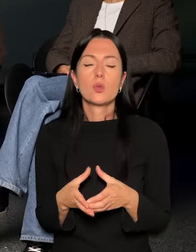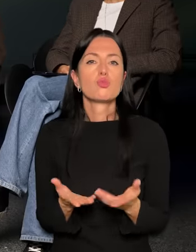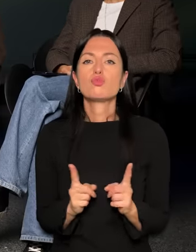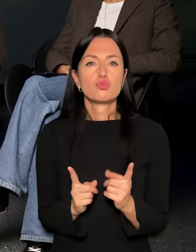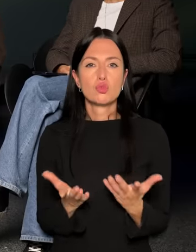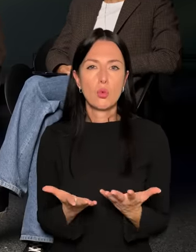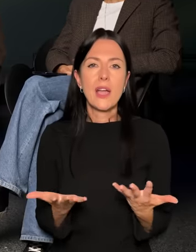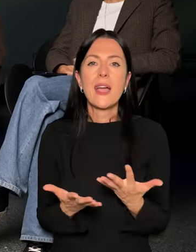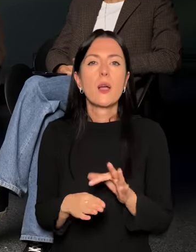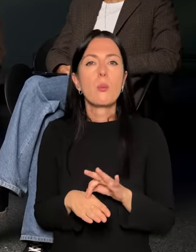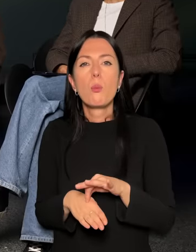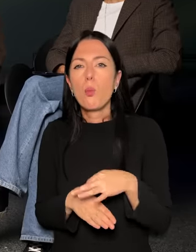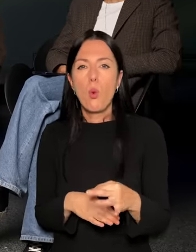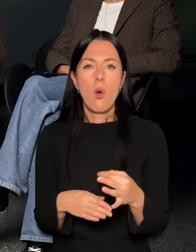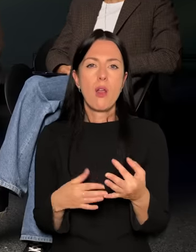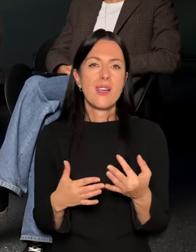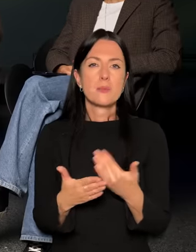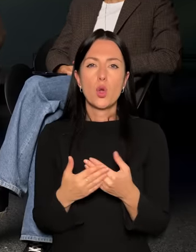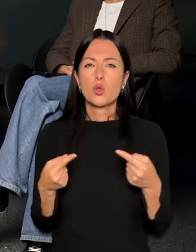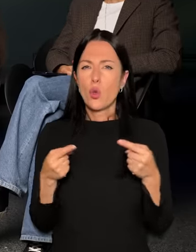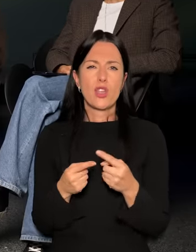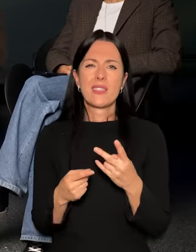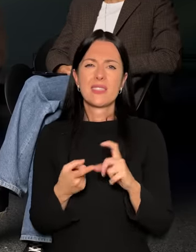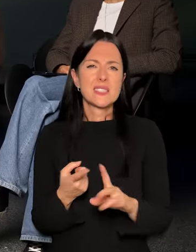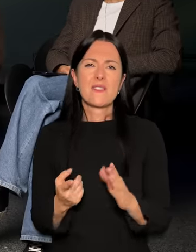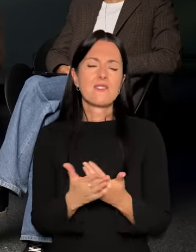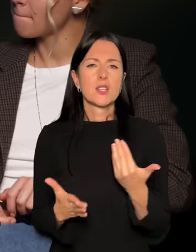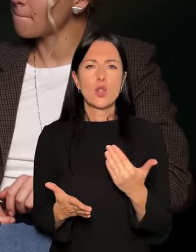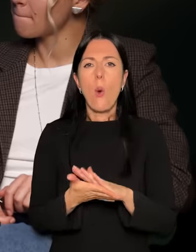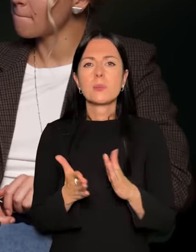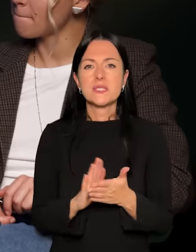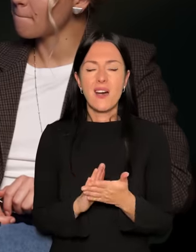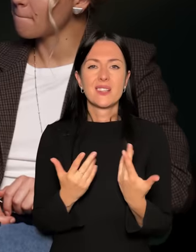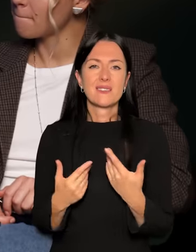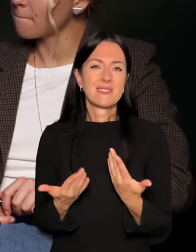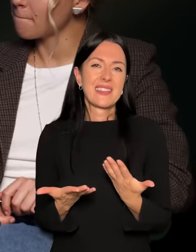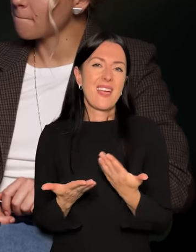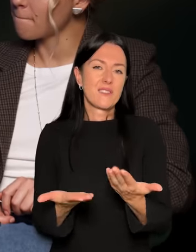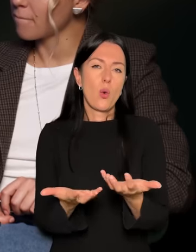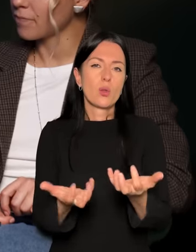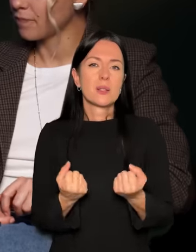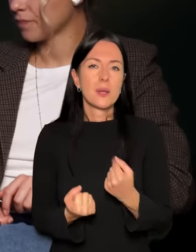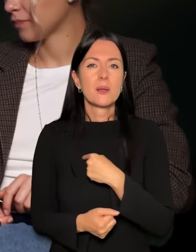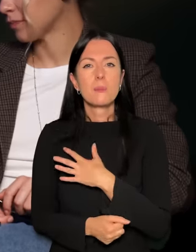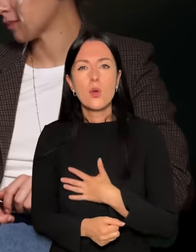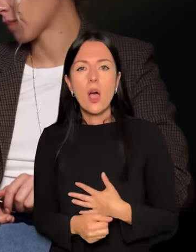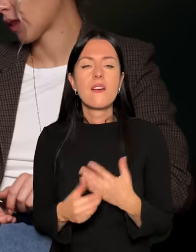What pains, exactly, regardless of circumstances, whether did you get these injuries ?